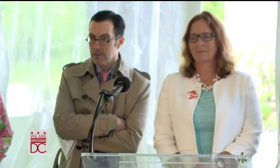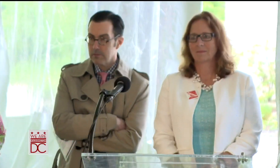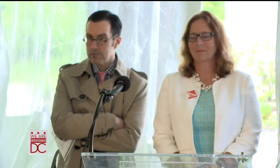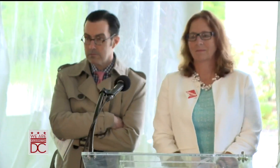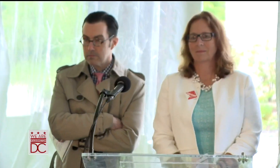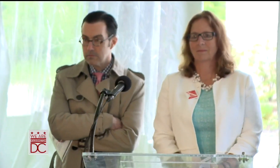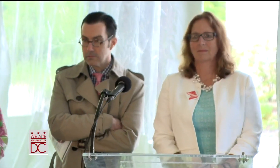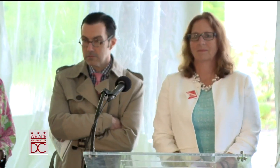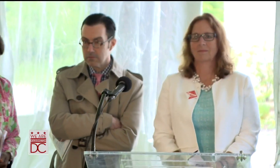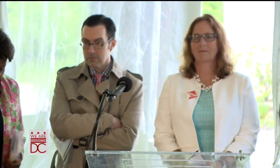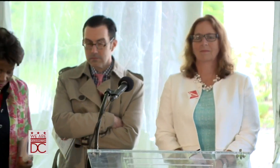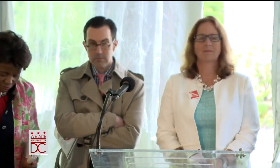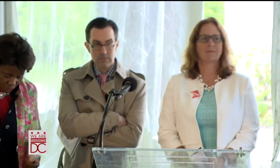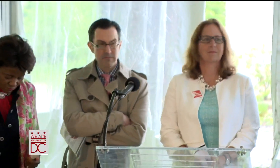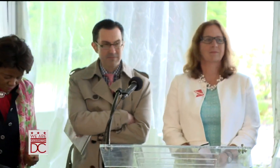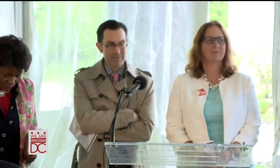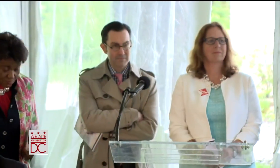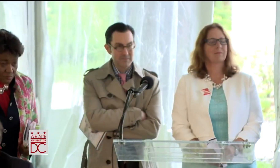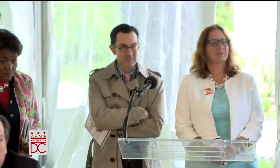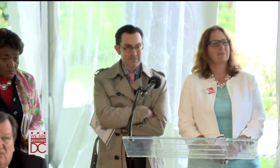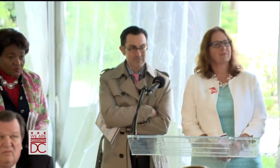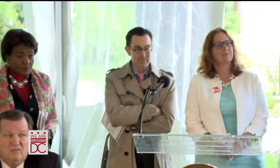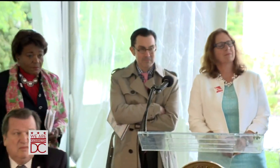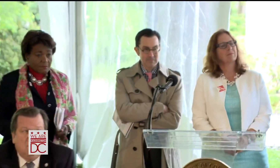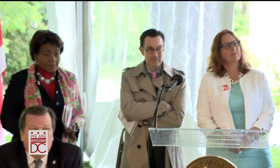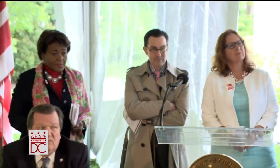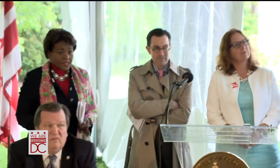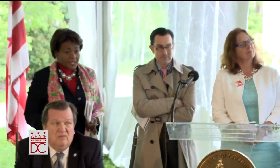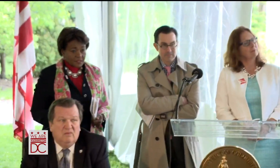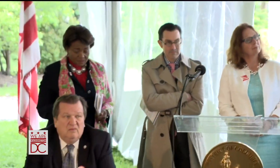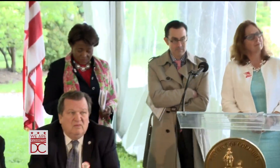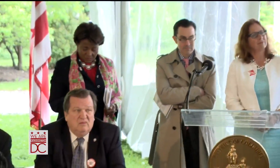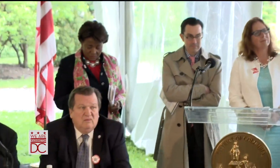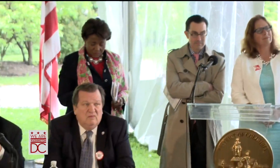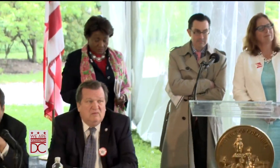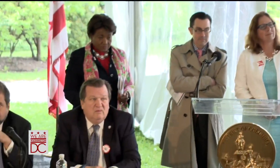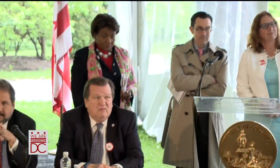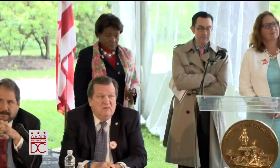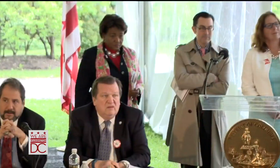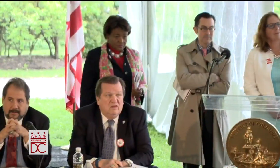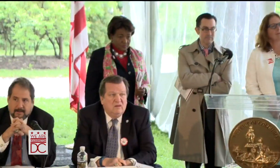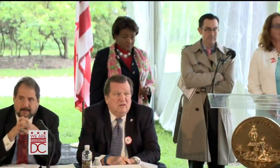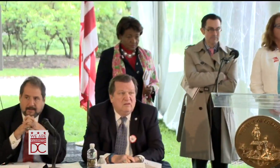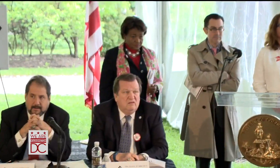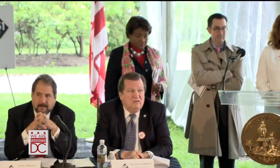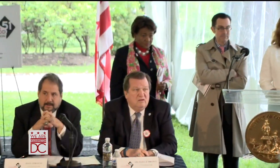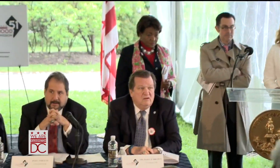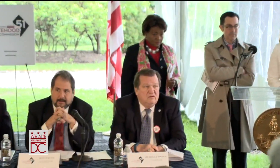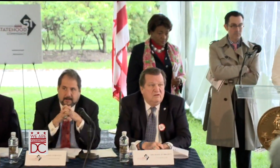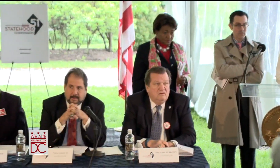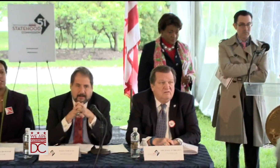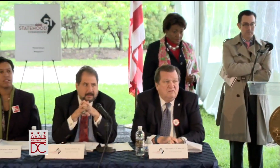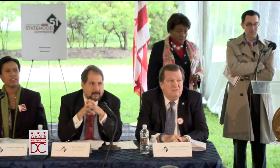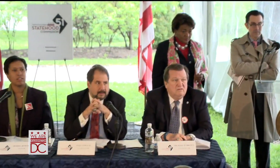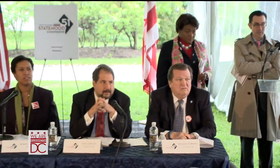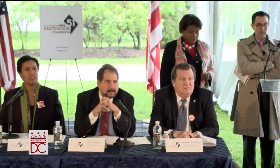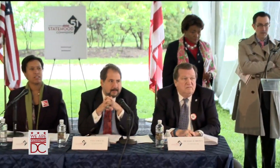IT CONTEMPORANEOUS WITH OUR GOVERNMENT NOW. OKAY. THANK YOU.